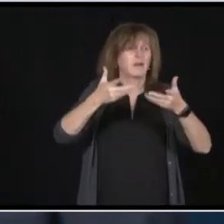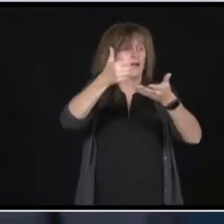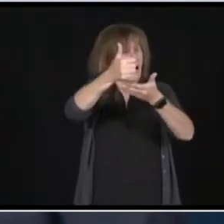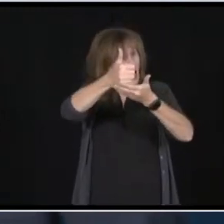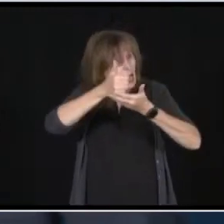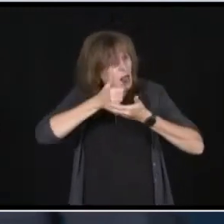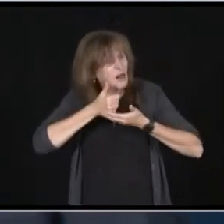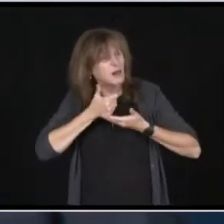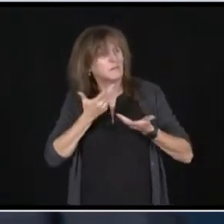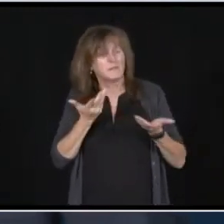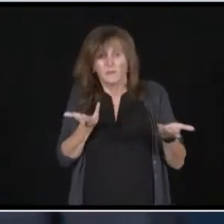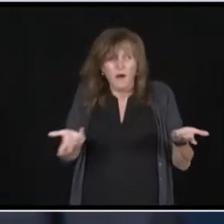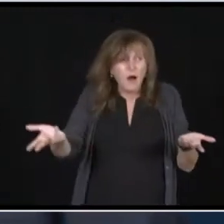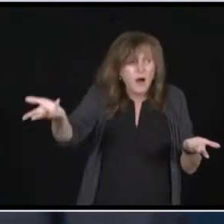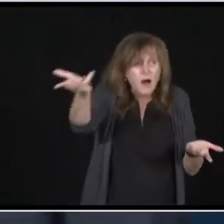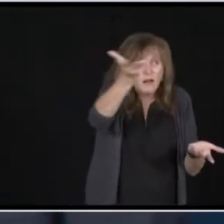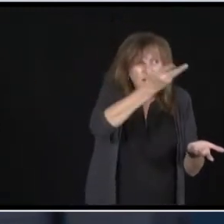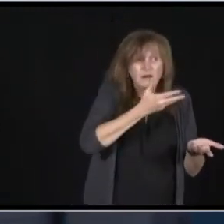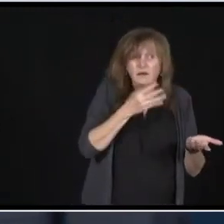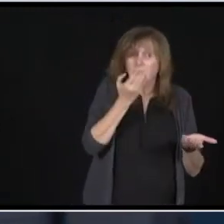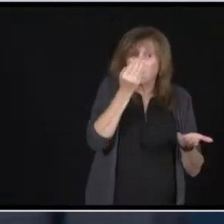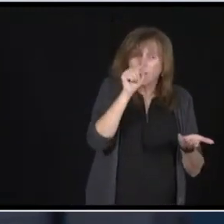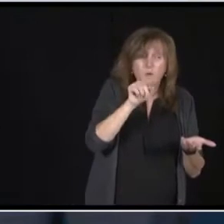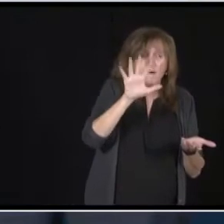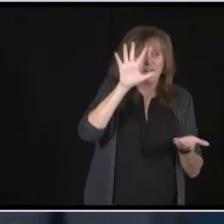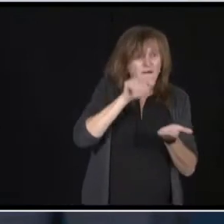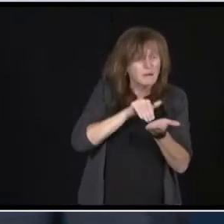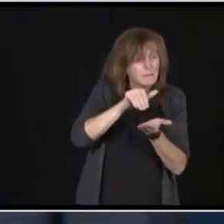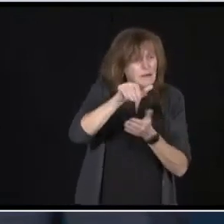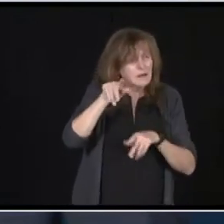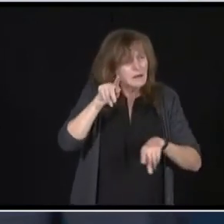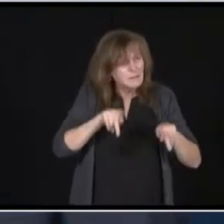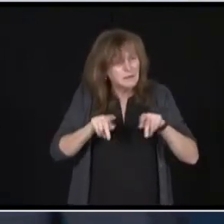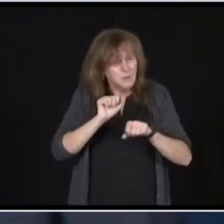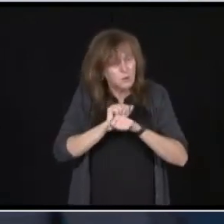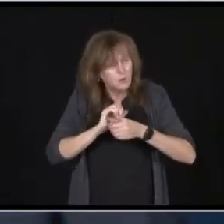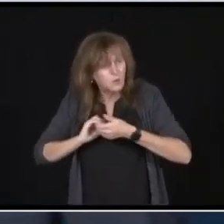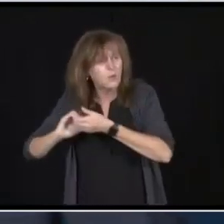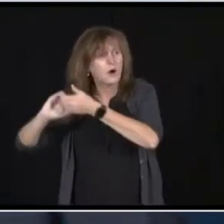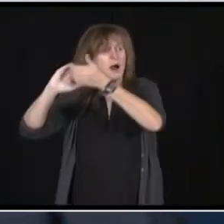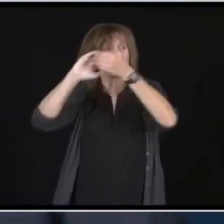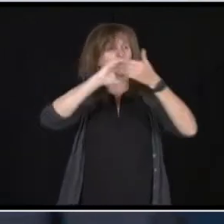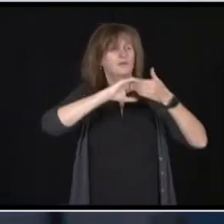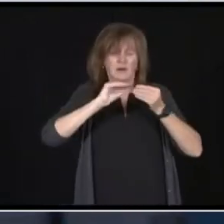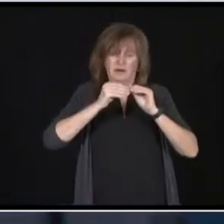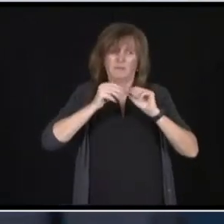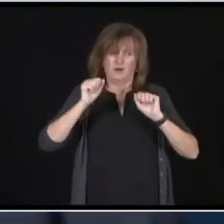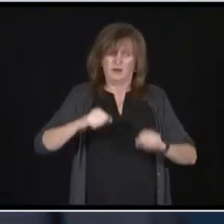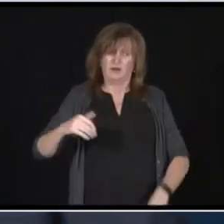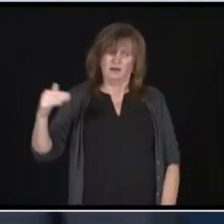About physical testing and wearing a face covering and washing hands thoroughly. All of those things are the most important